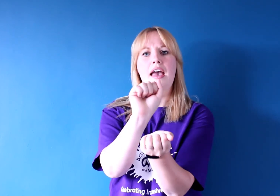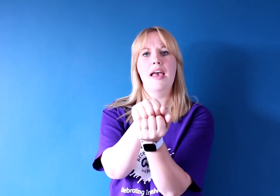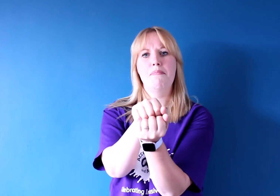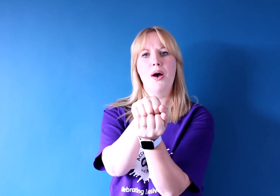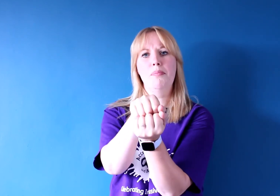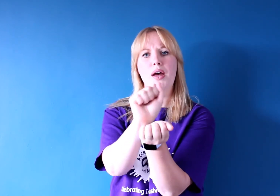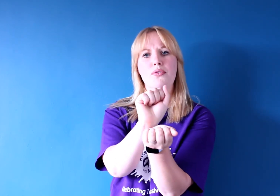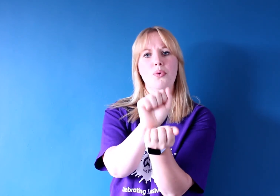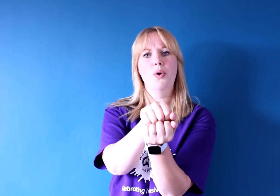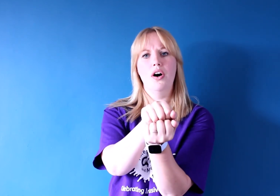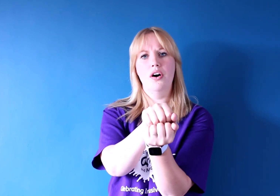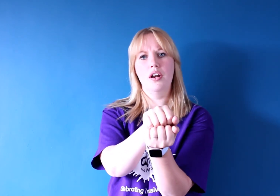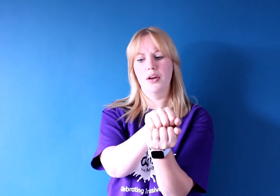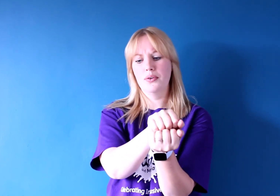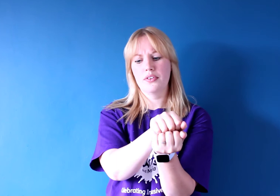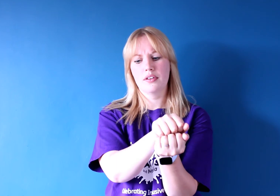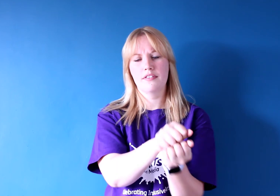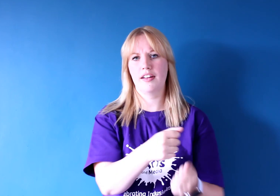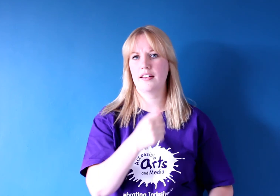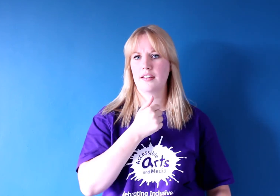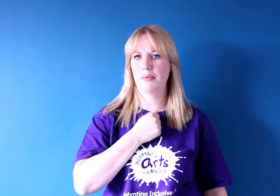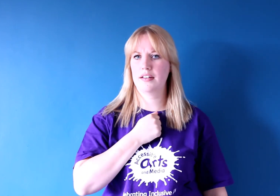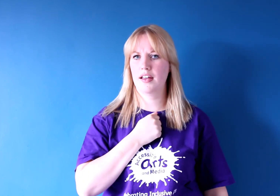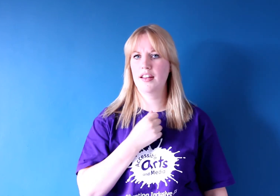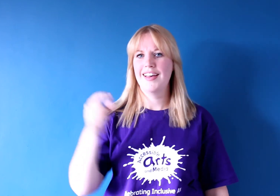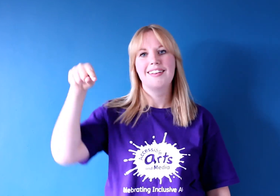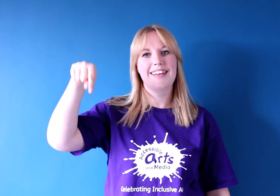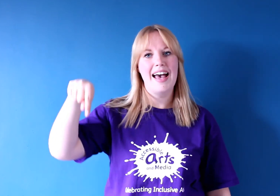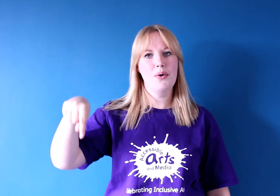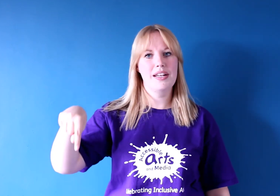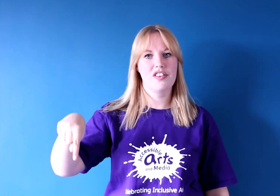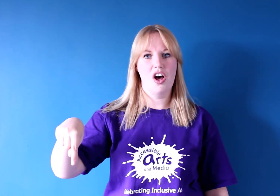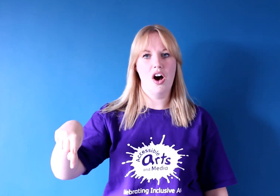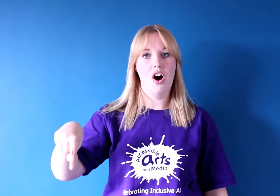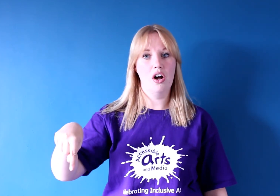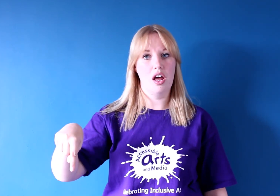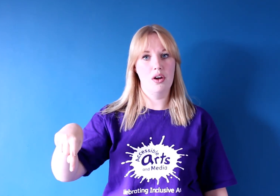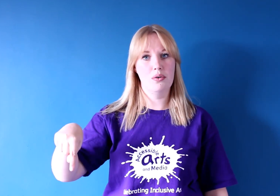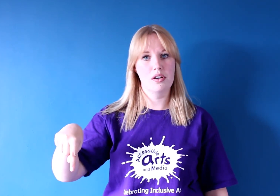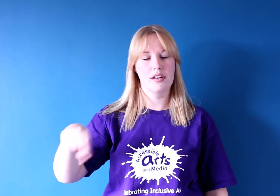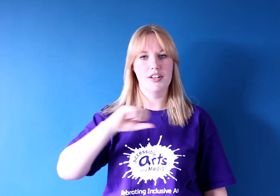Hippo bloat wallows. Fantastic my turn. Down in the hallow.